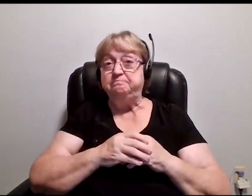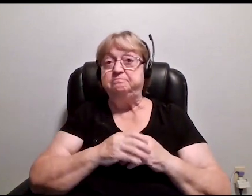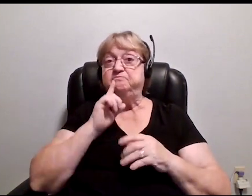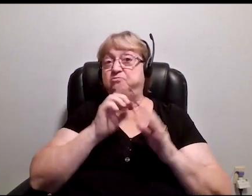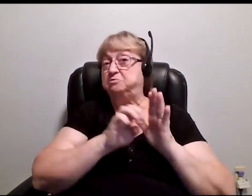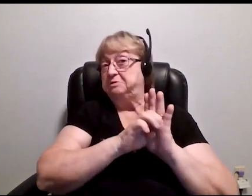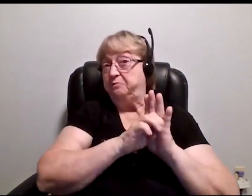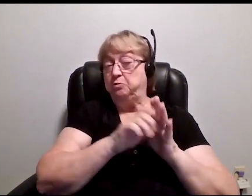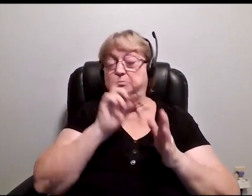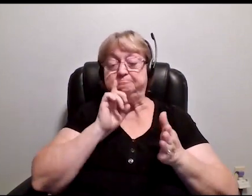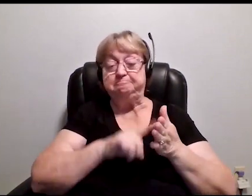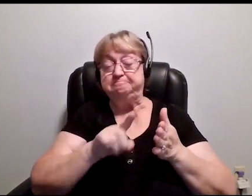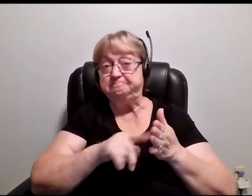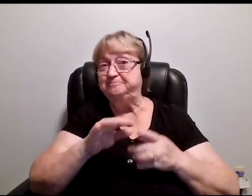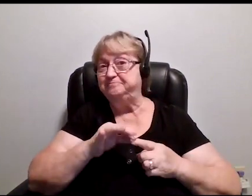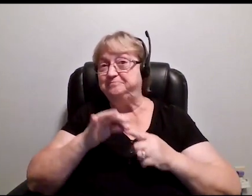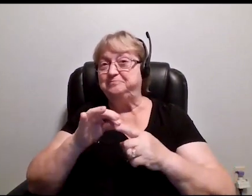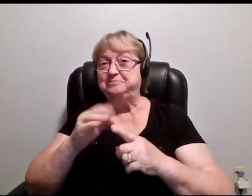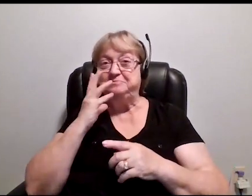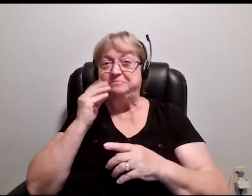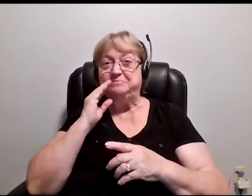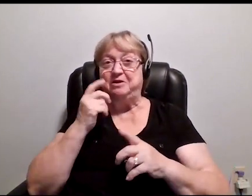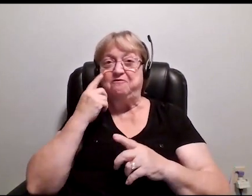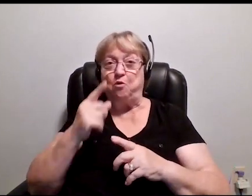the unique experiences of disabled students in physics programs.